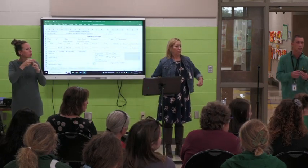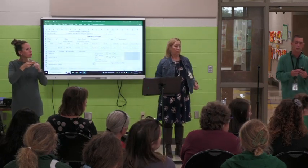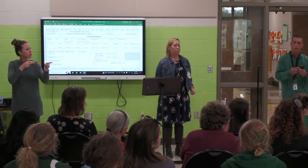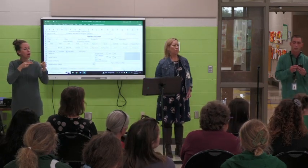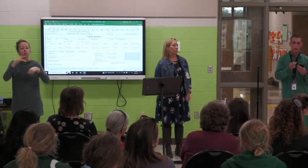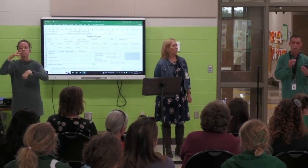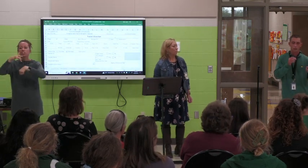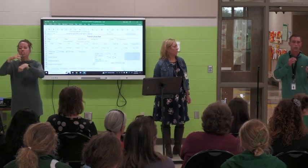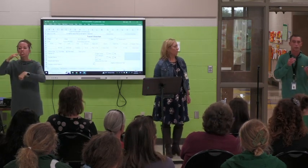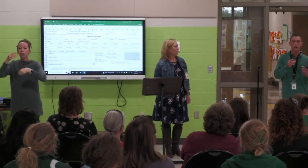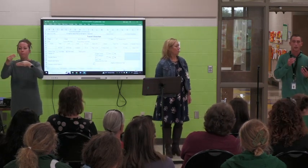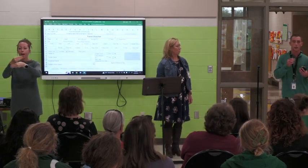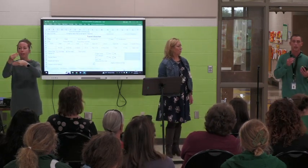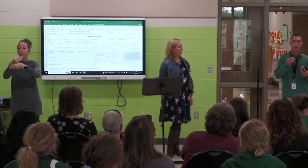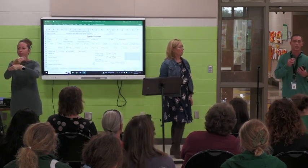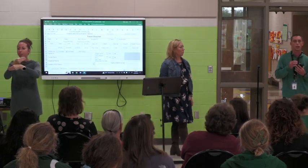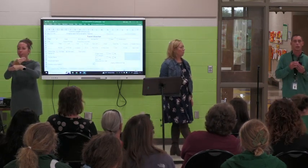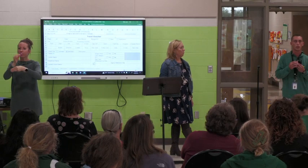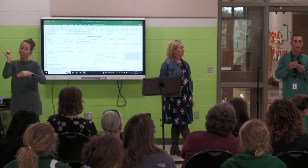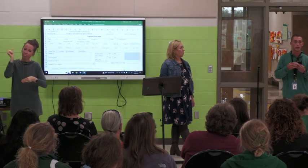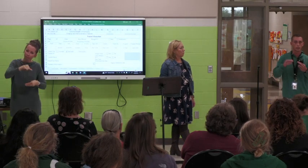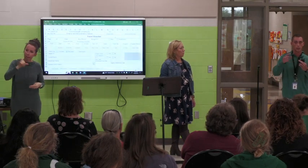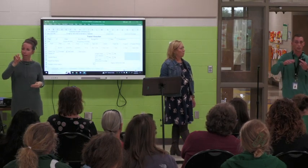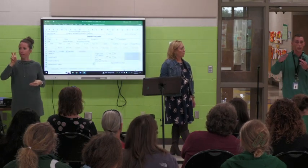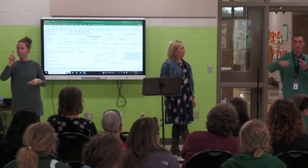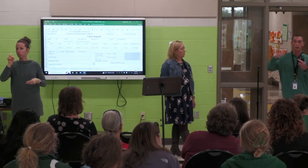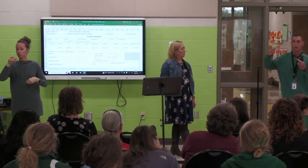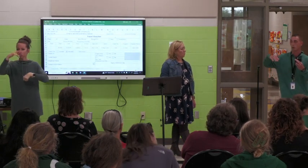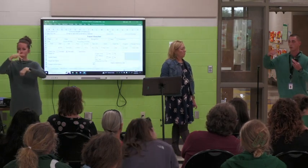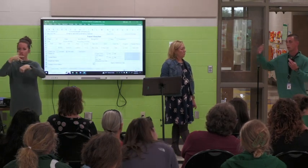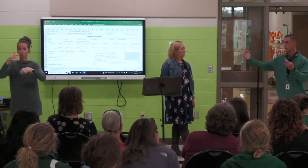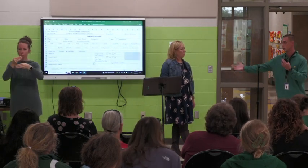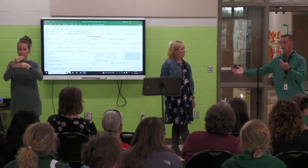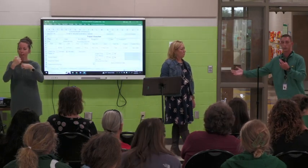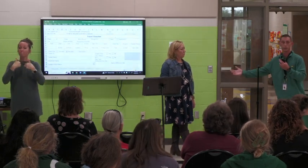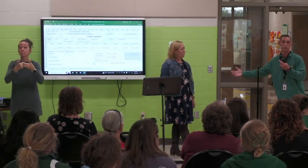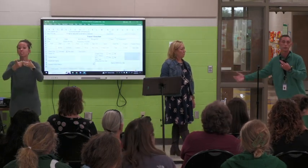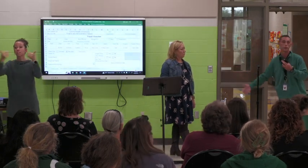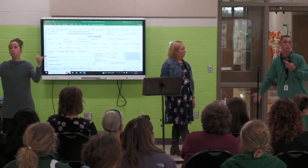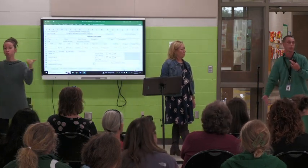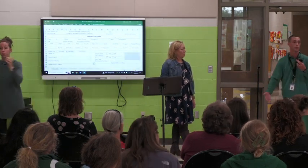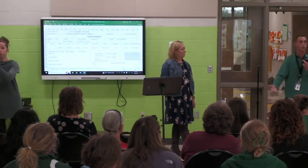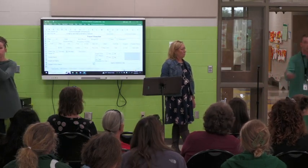math yes so touch math they they have a separate catalog for regular citizens off the street versus